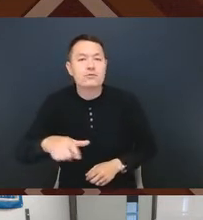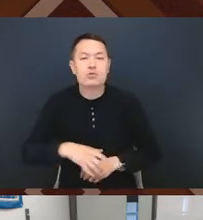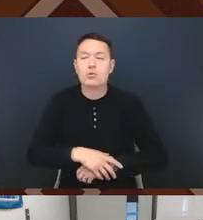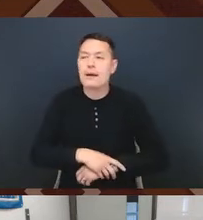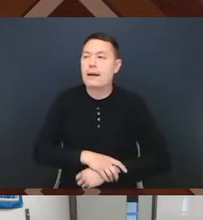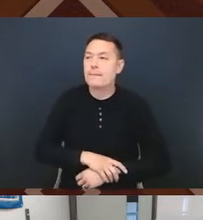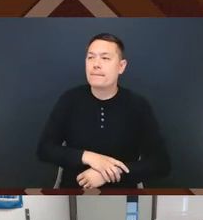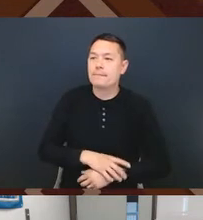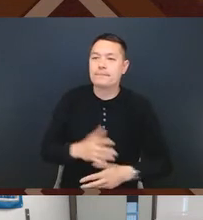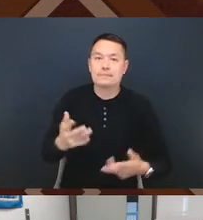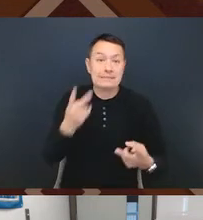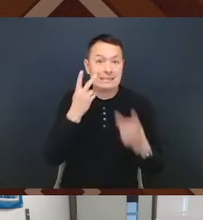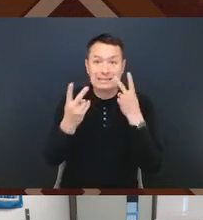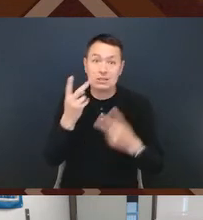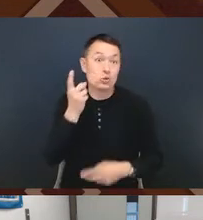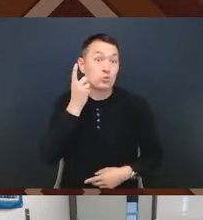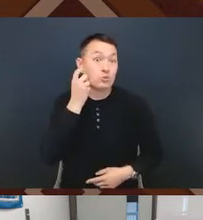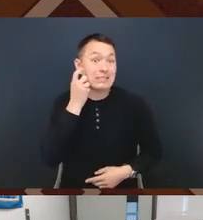some of the recent cases, particularly